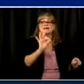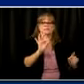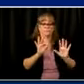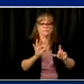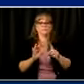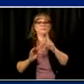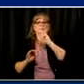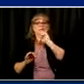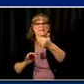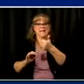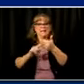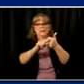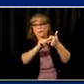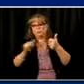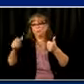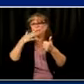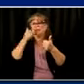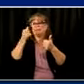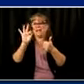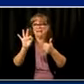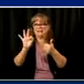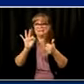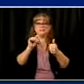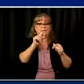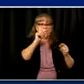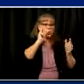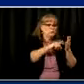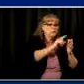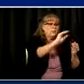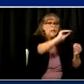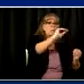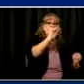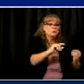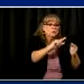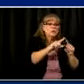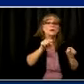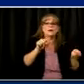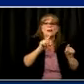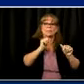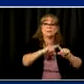pre-adolescence that it does in people even in their 20s and you'll see that 20 to 29 age group